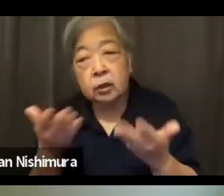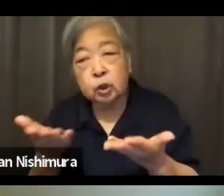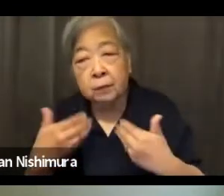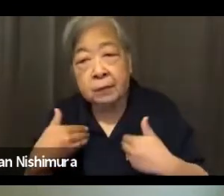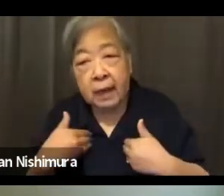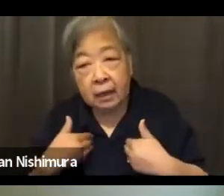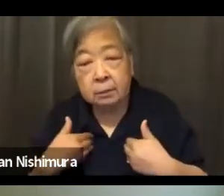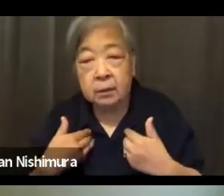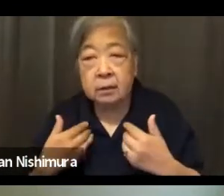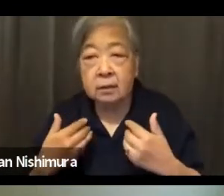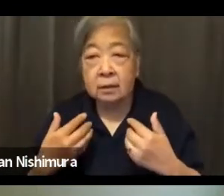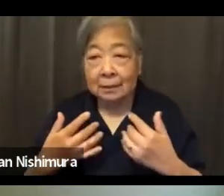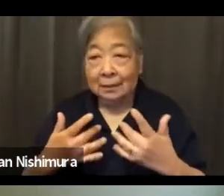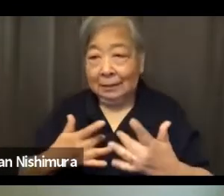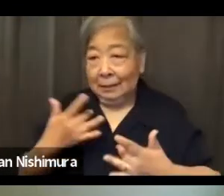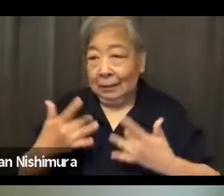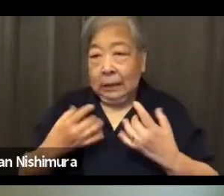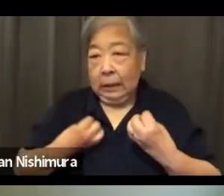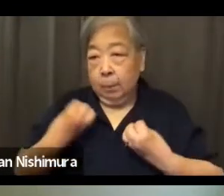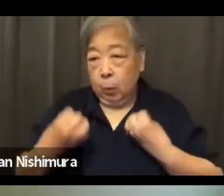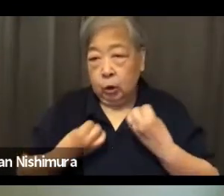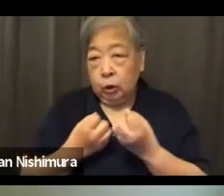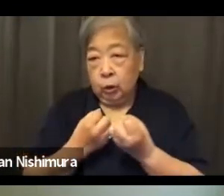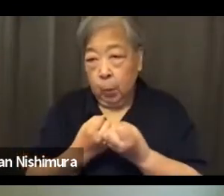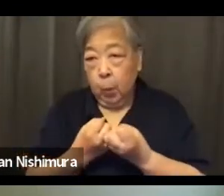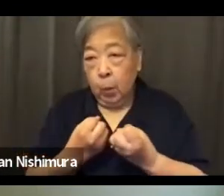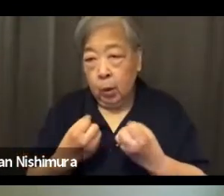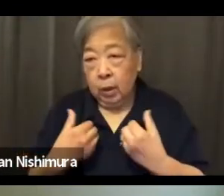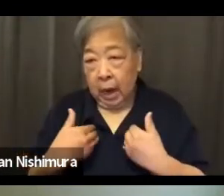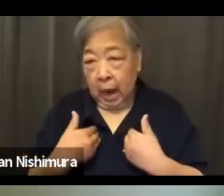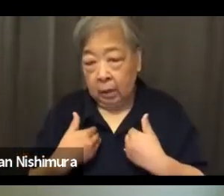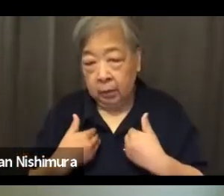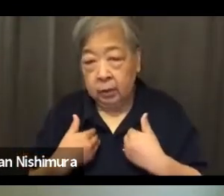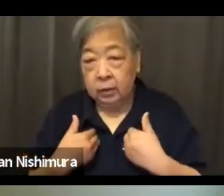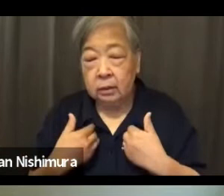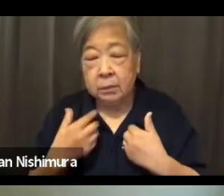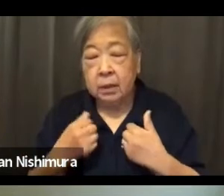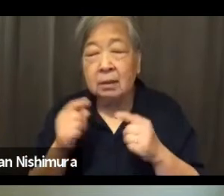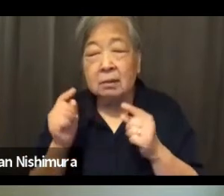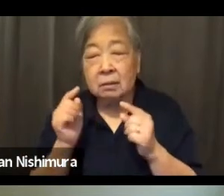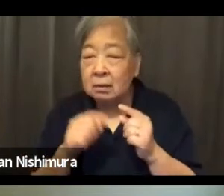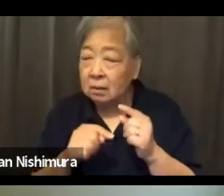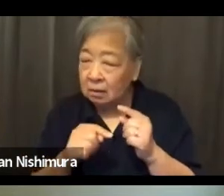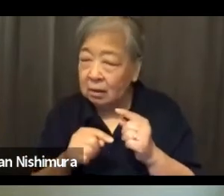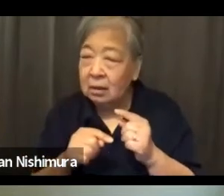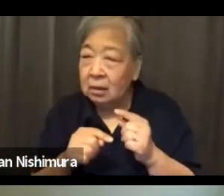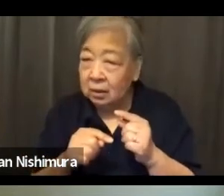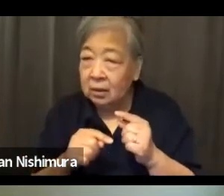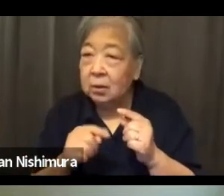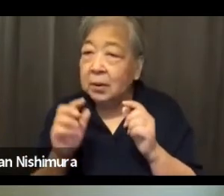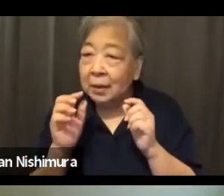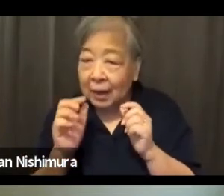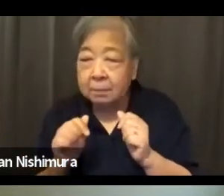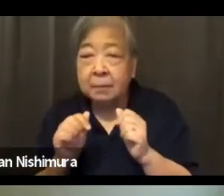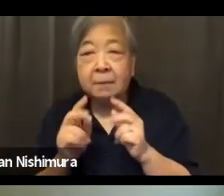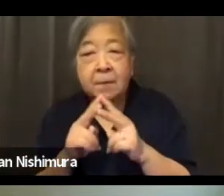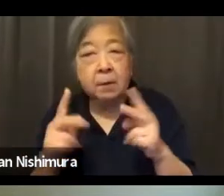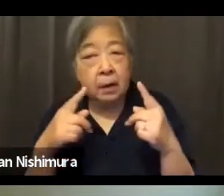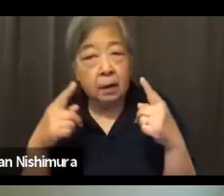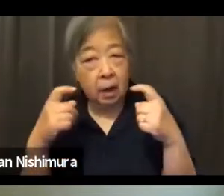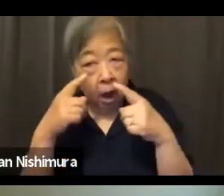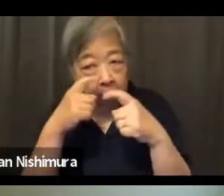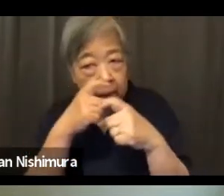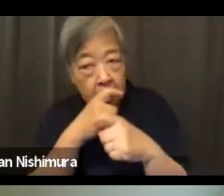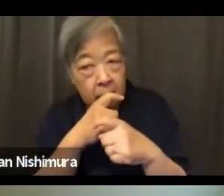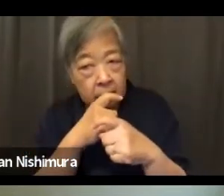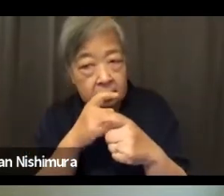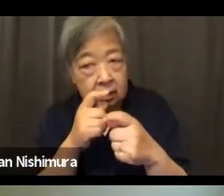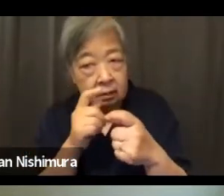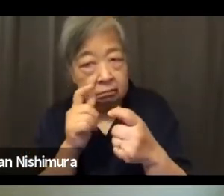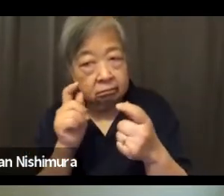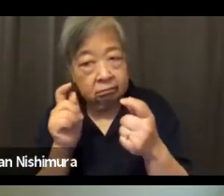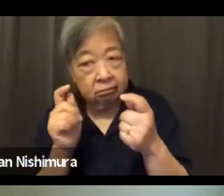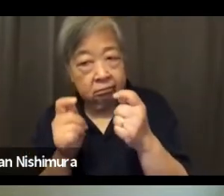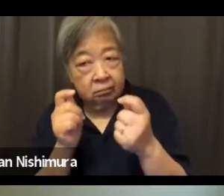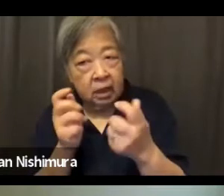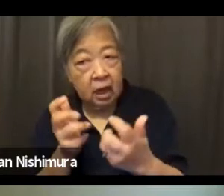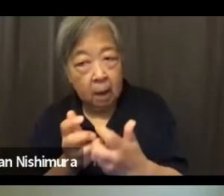because those are more complex, can be more complex accommodations.